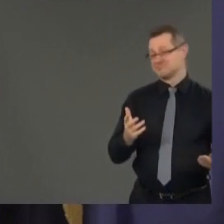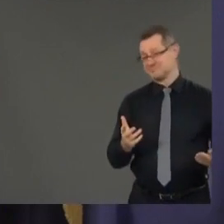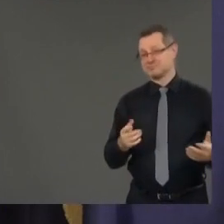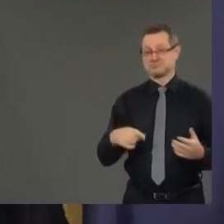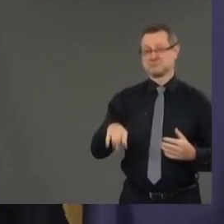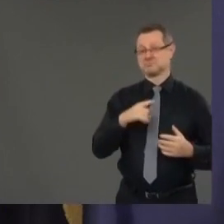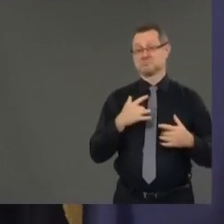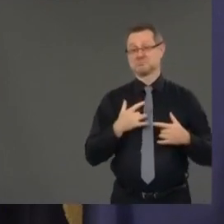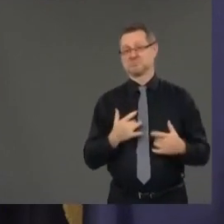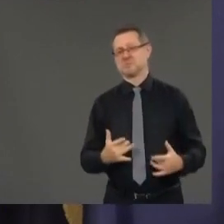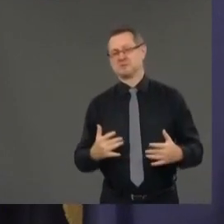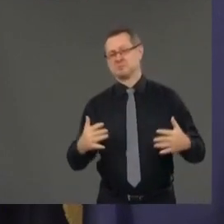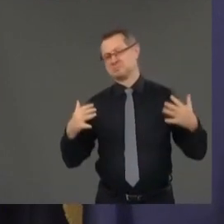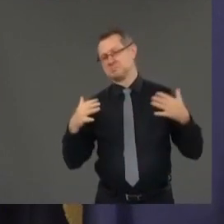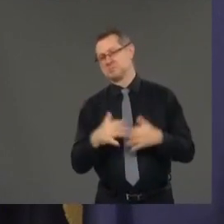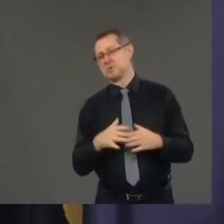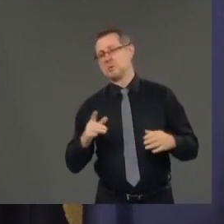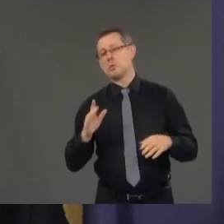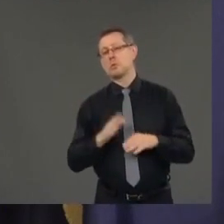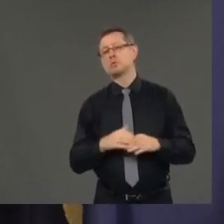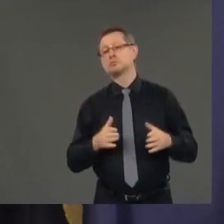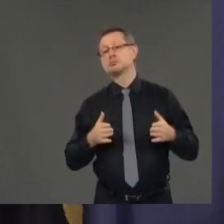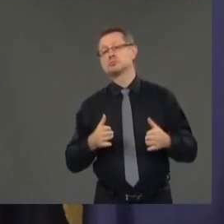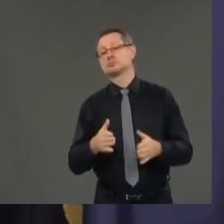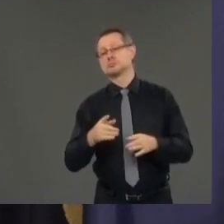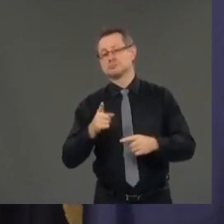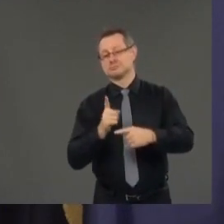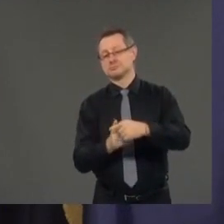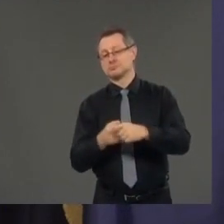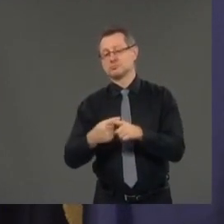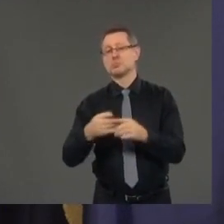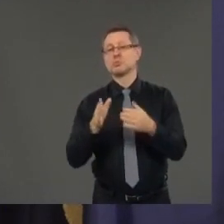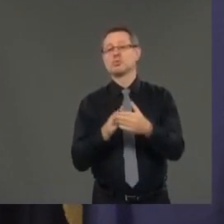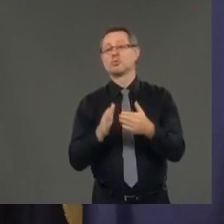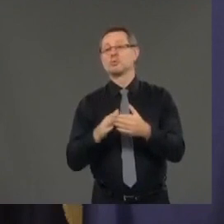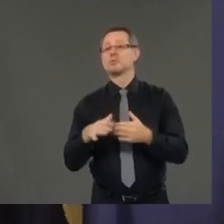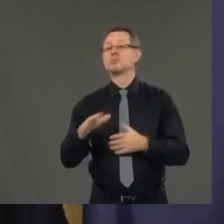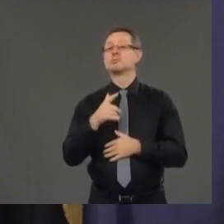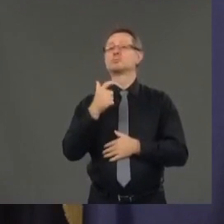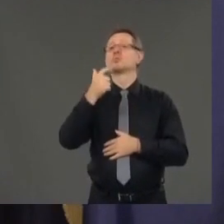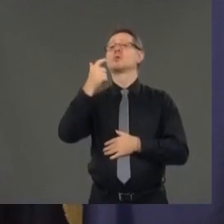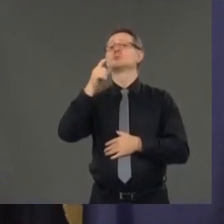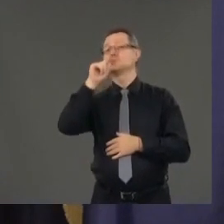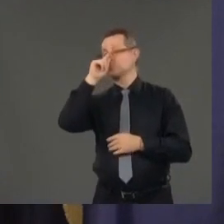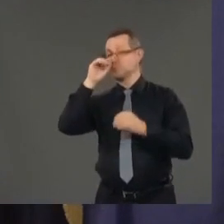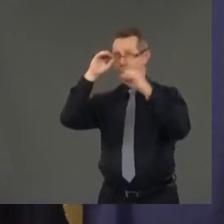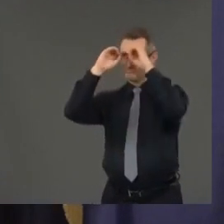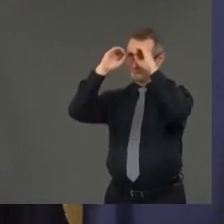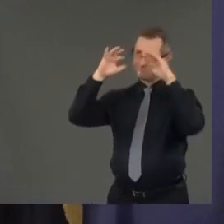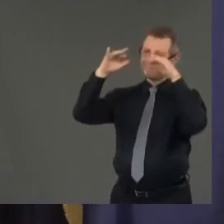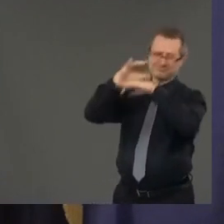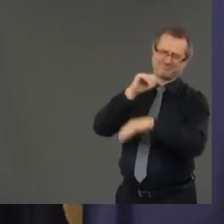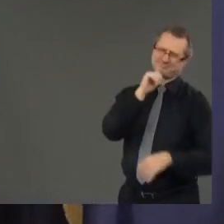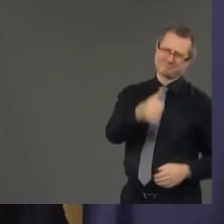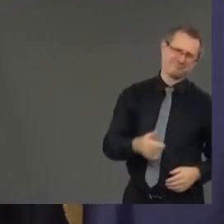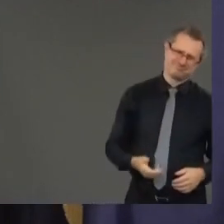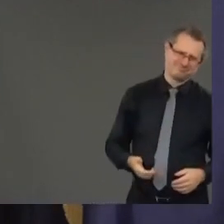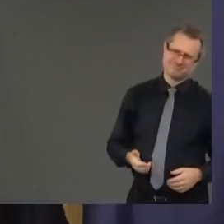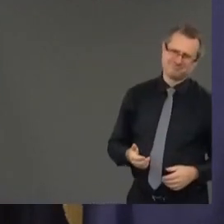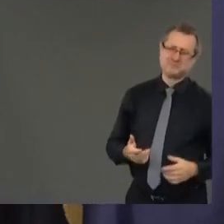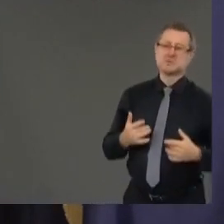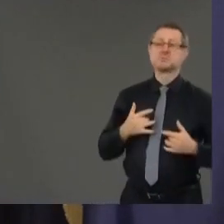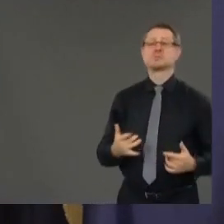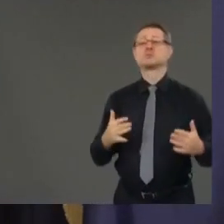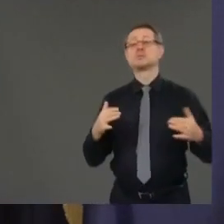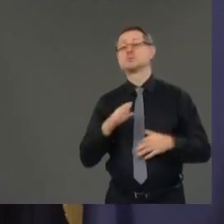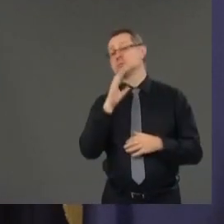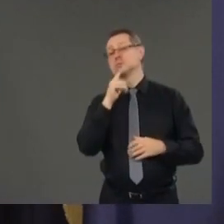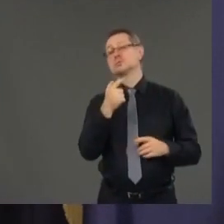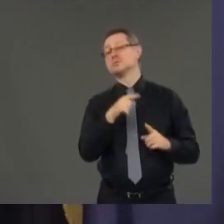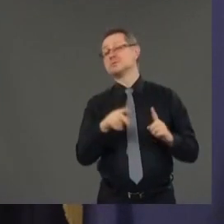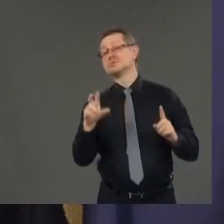BECAUSE 21 TO 30, YOU DON'T JUST